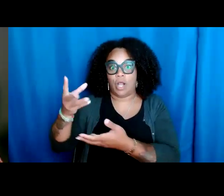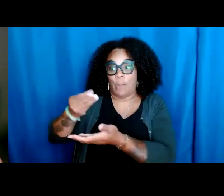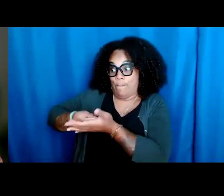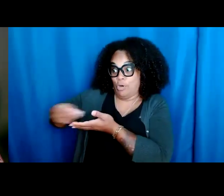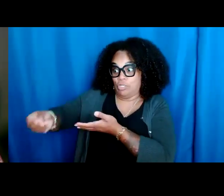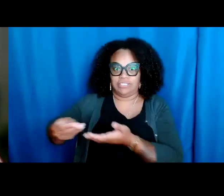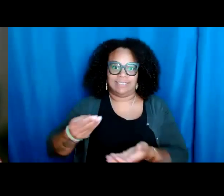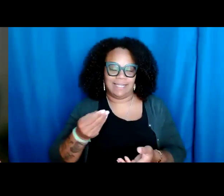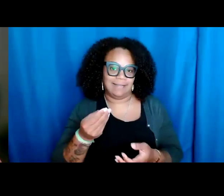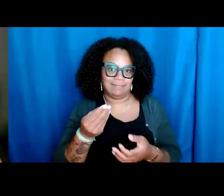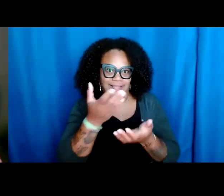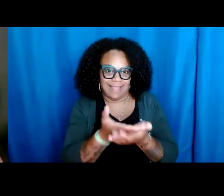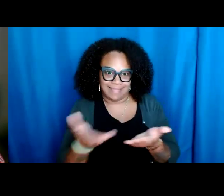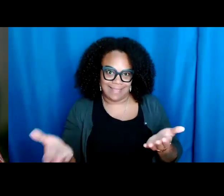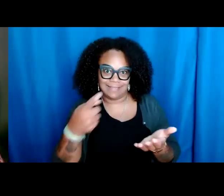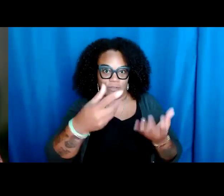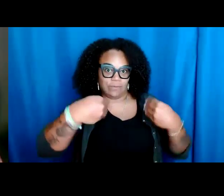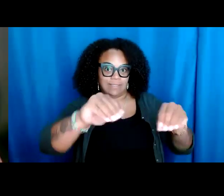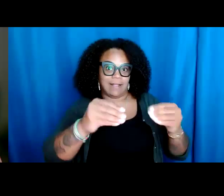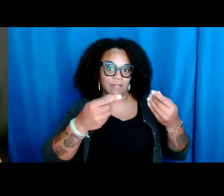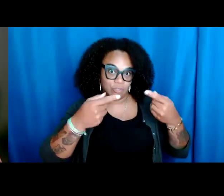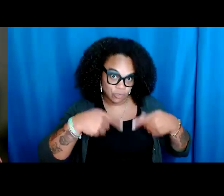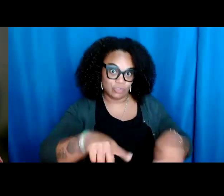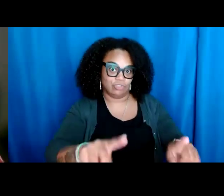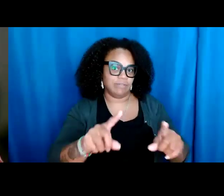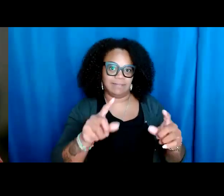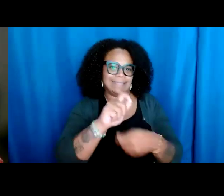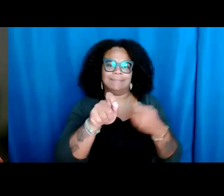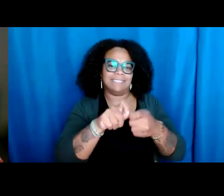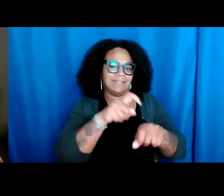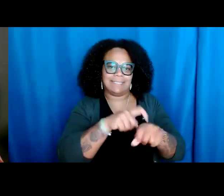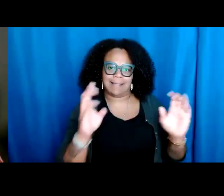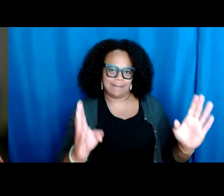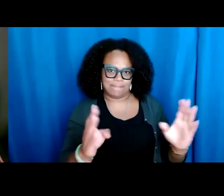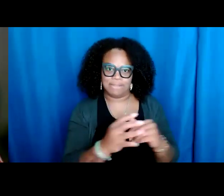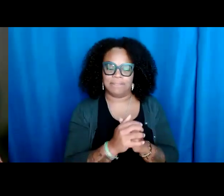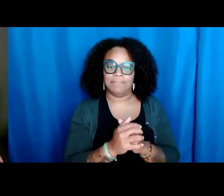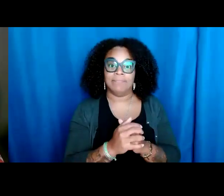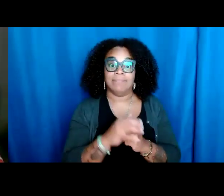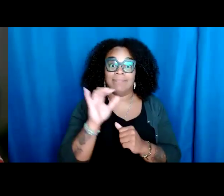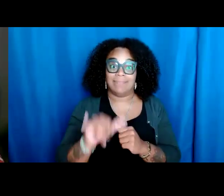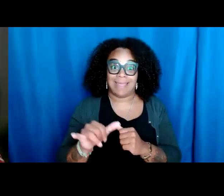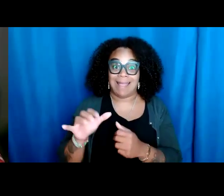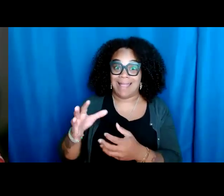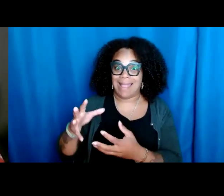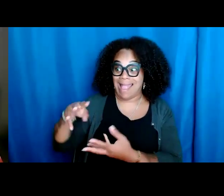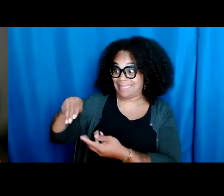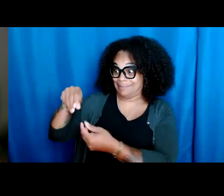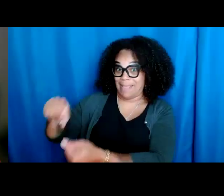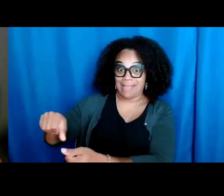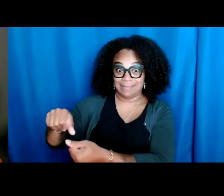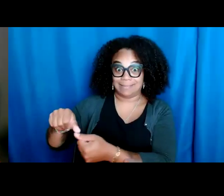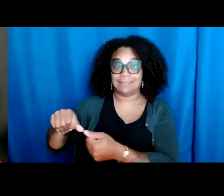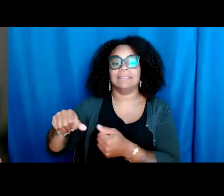a business sells during a specific period. These expenses directly tie the creation of the product